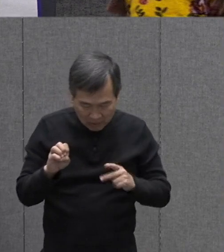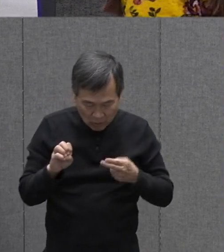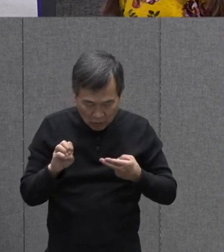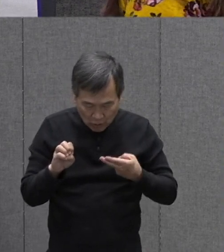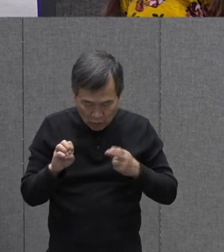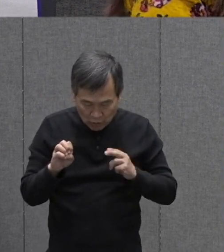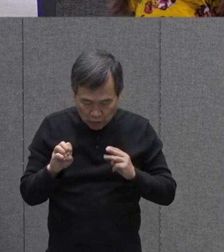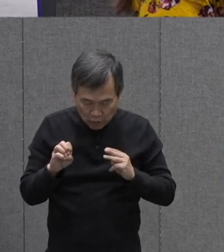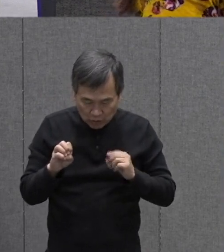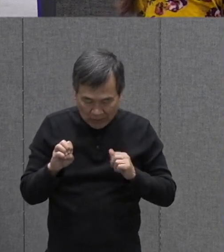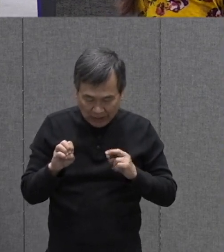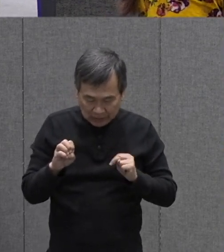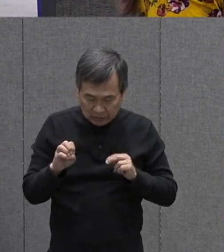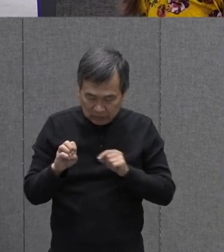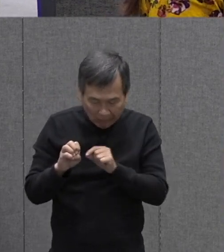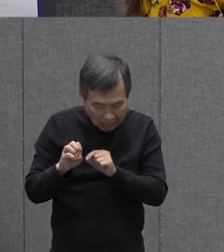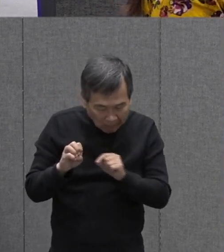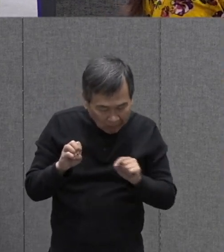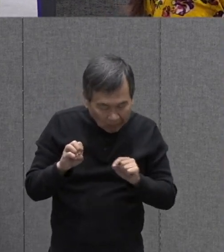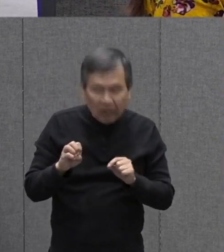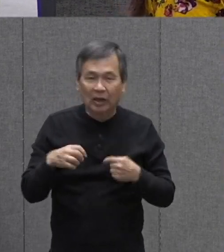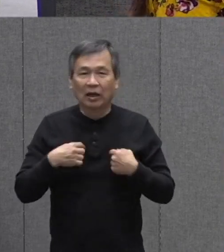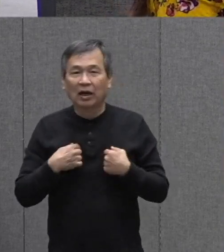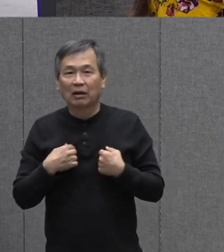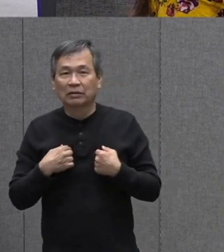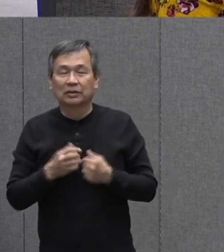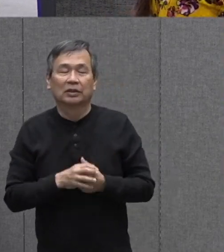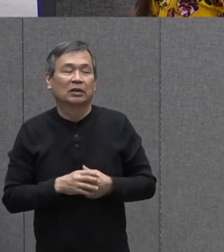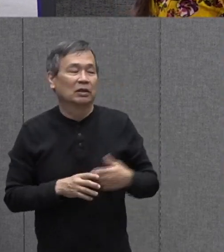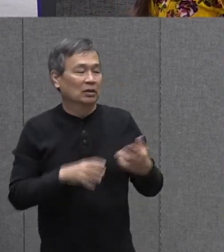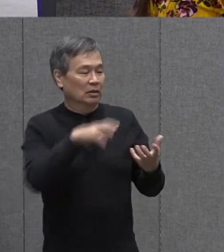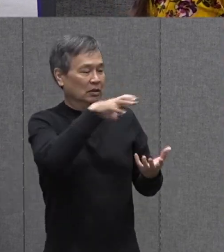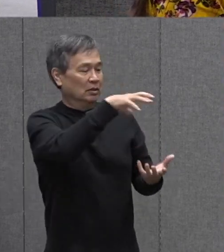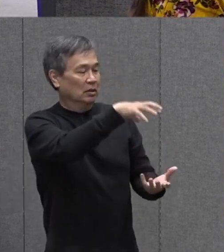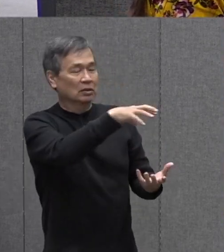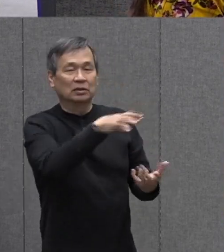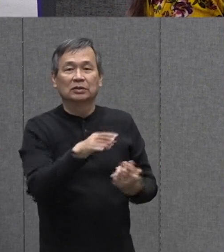and I wrote the word humans there. "Earth is our special home,